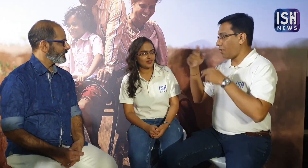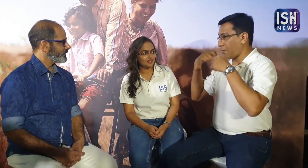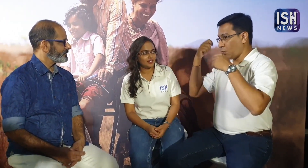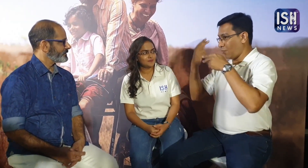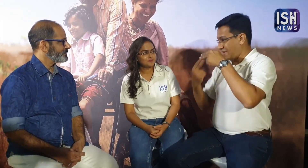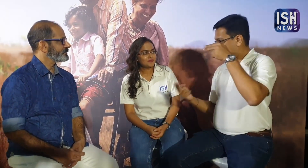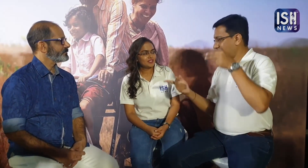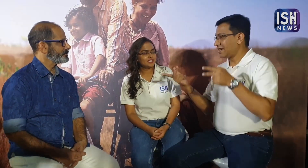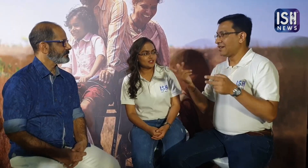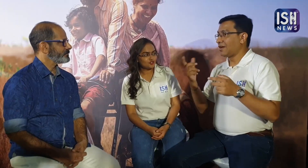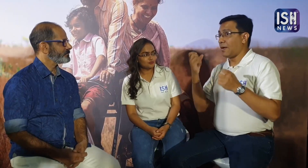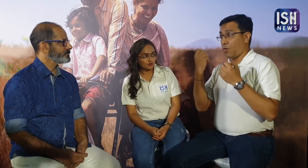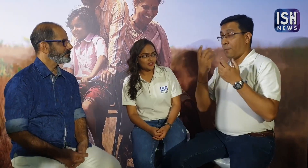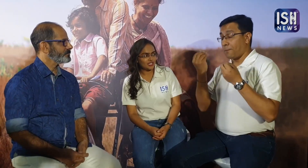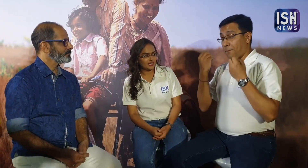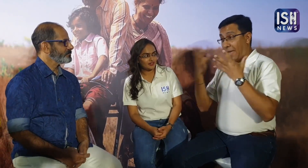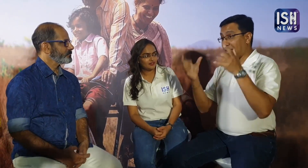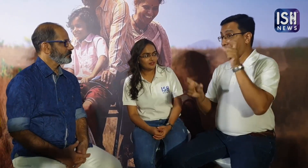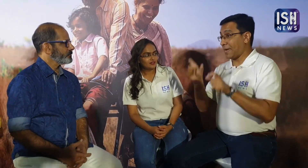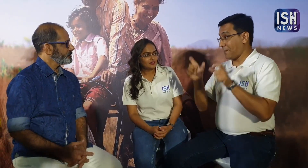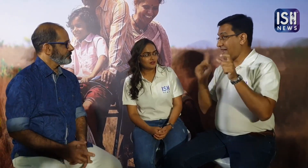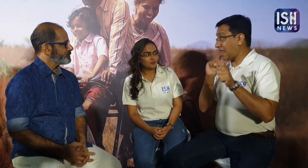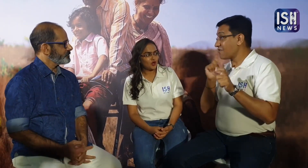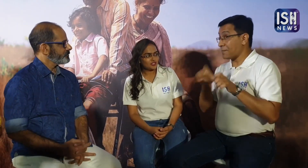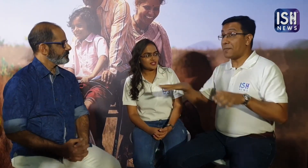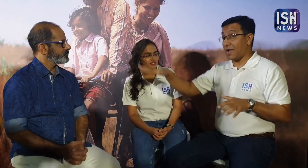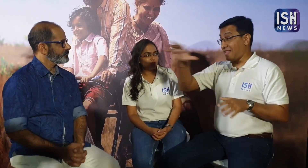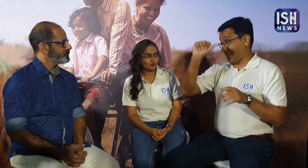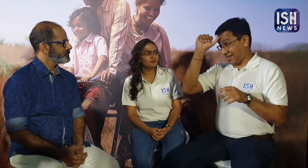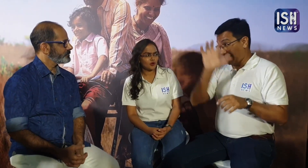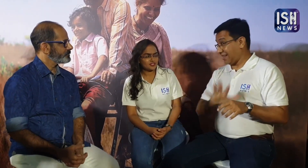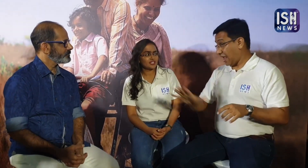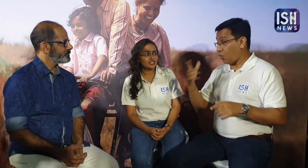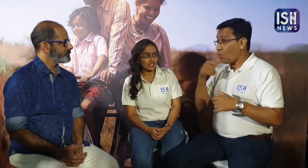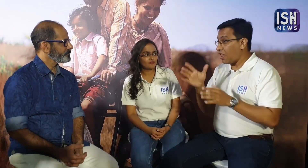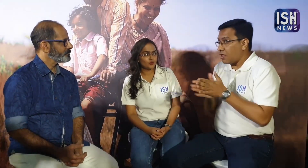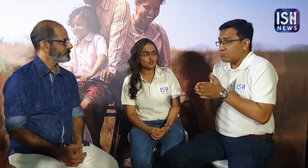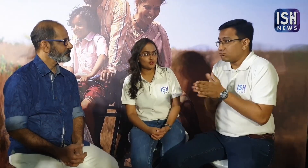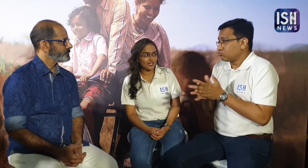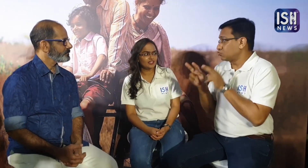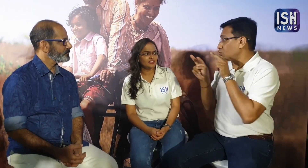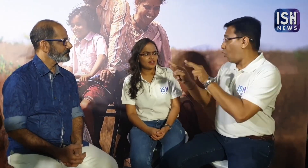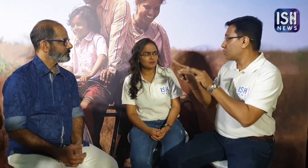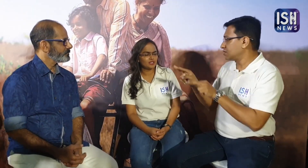Many Deaf people in India are very excited to watch this movie.